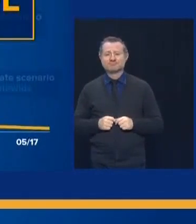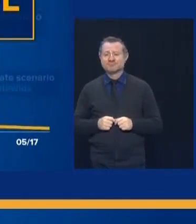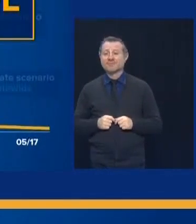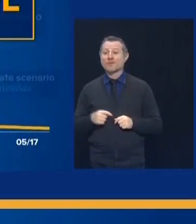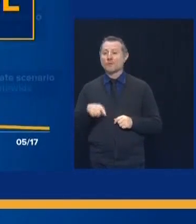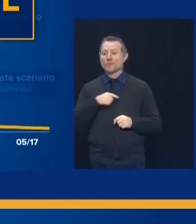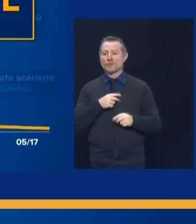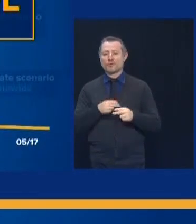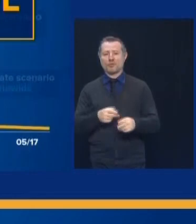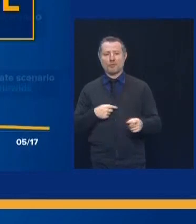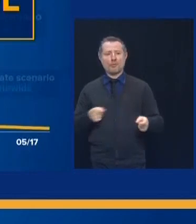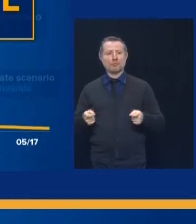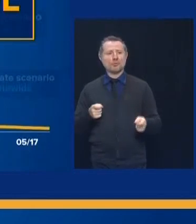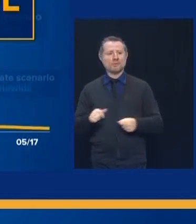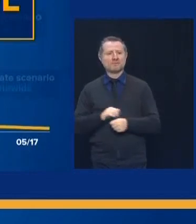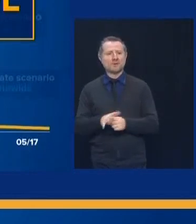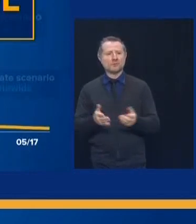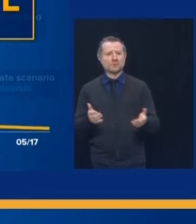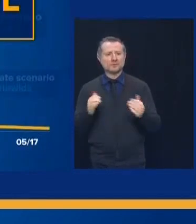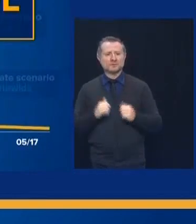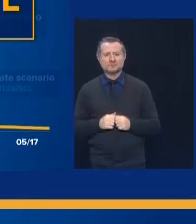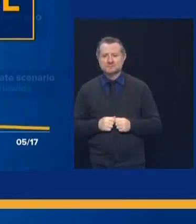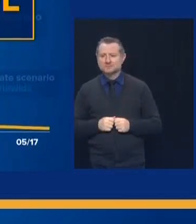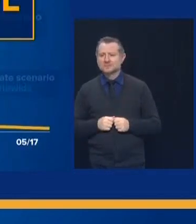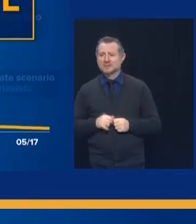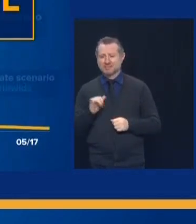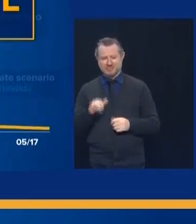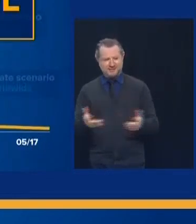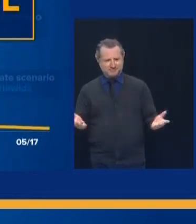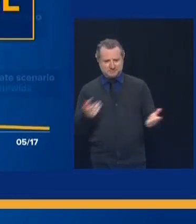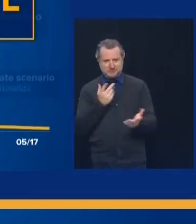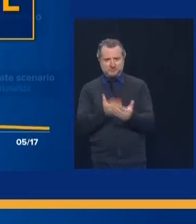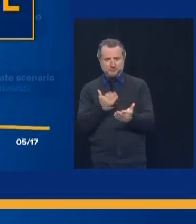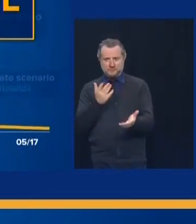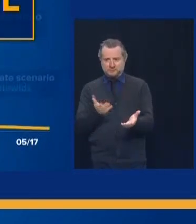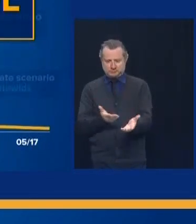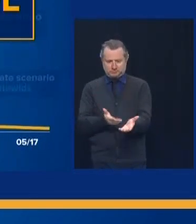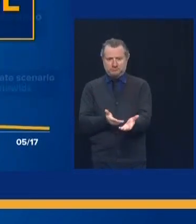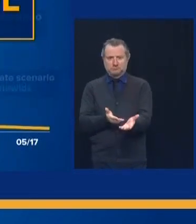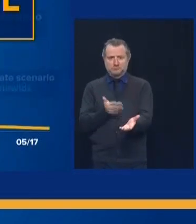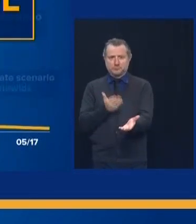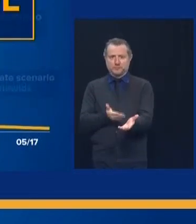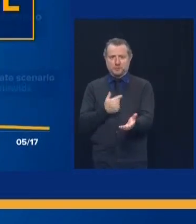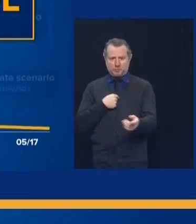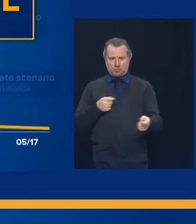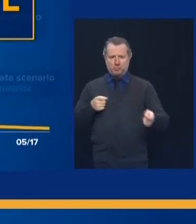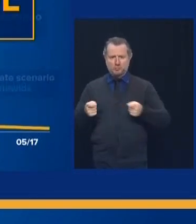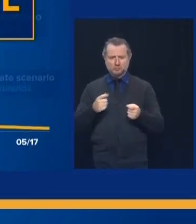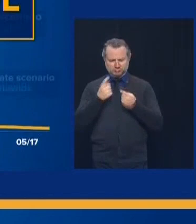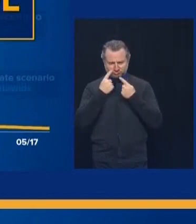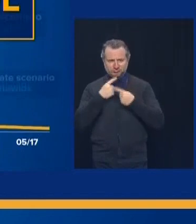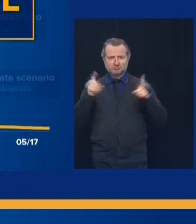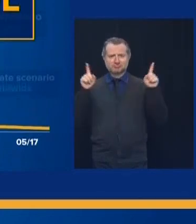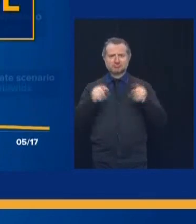FLATTENED THE CURVE. RATHER THAN THE VIRUS GOING UP WE FLATTENED THE CURVE.